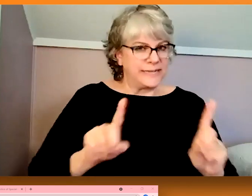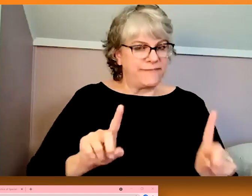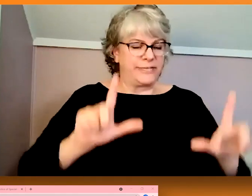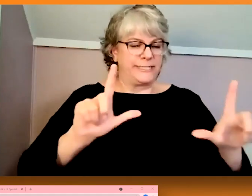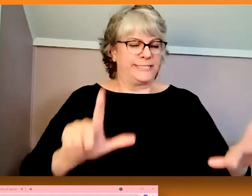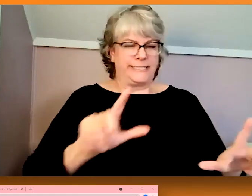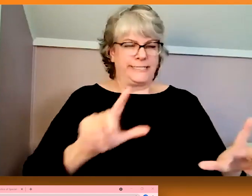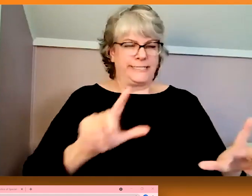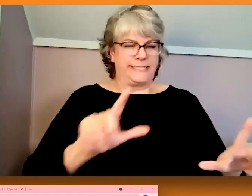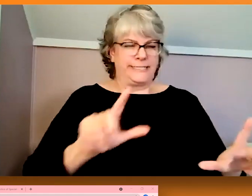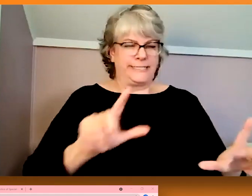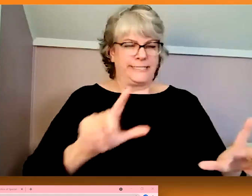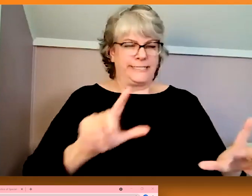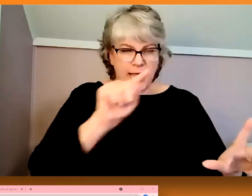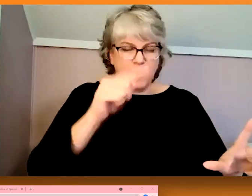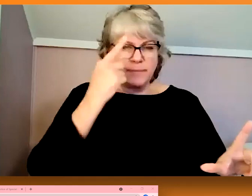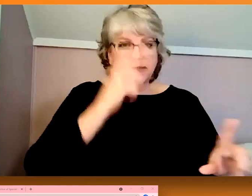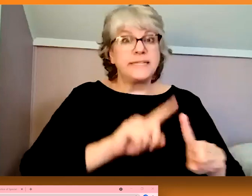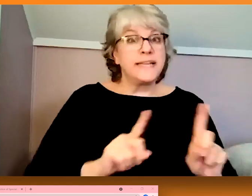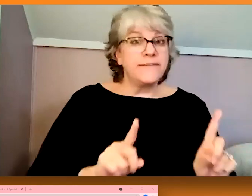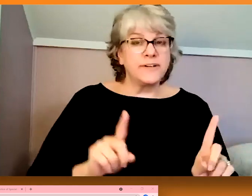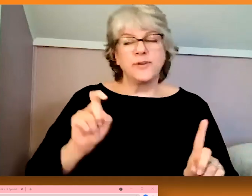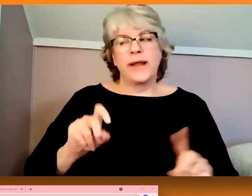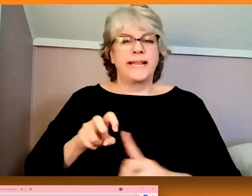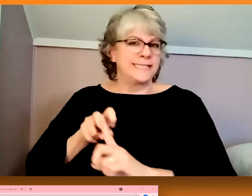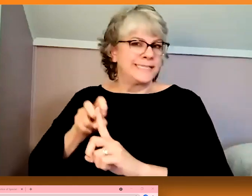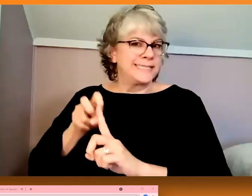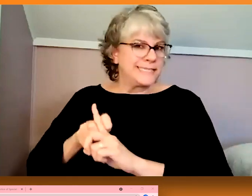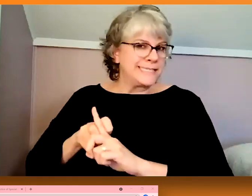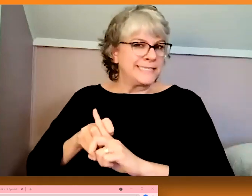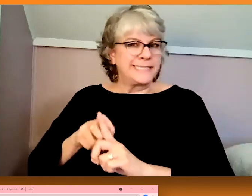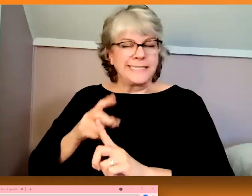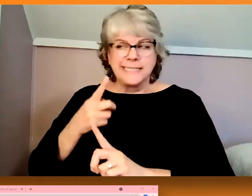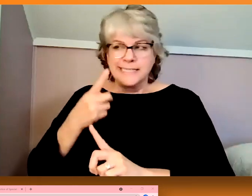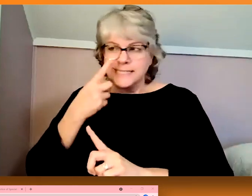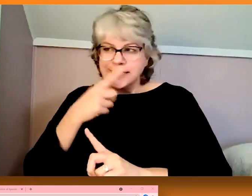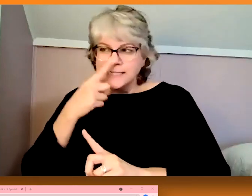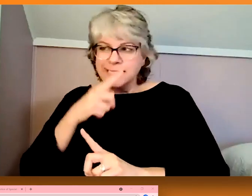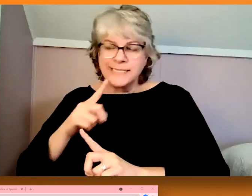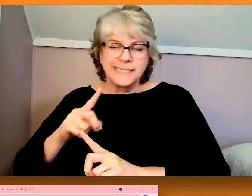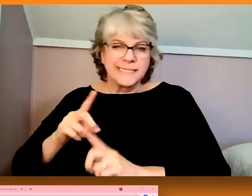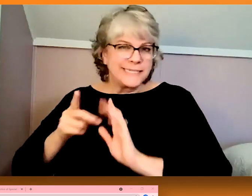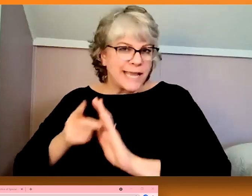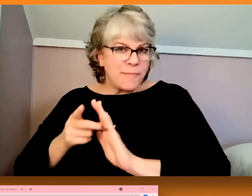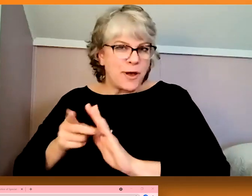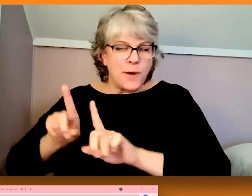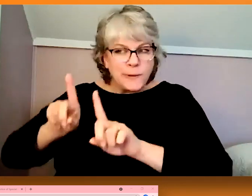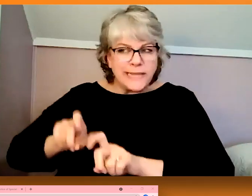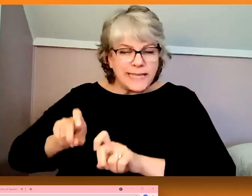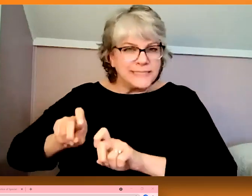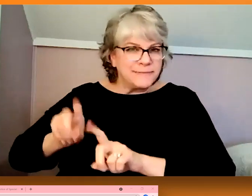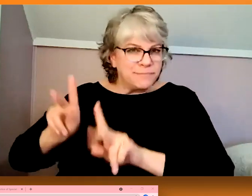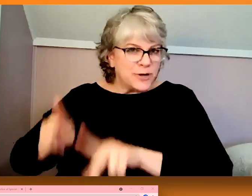so that's why I needed a guinea pig, AKA Bob. Thank you, Bob. So when you're looking at stuff,